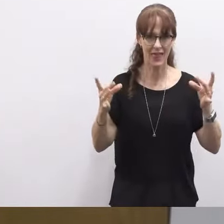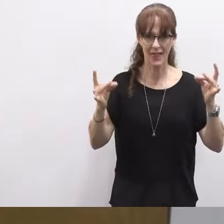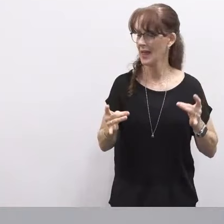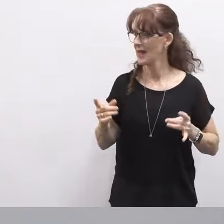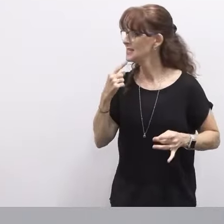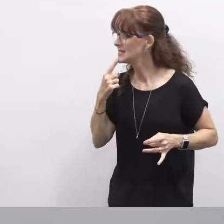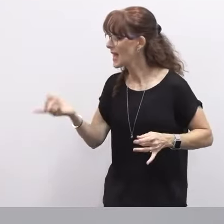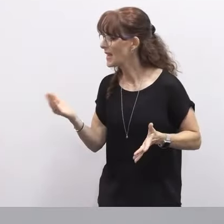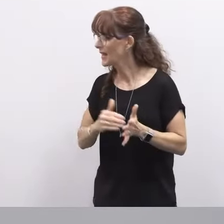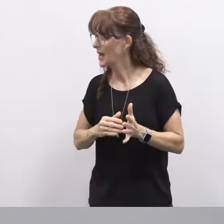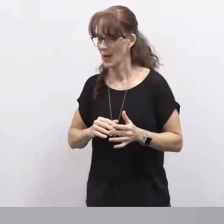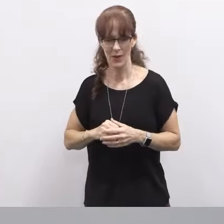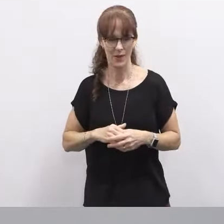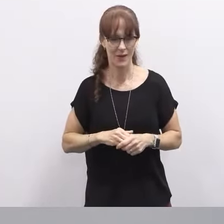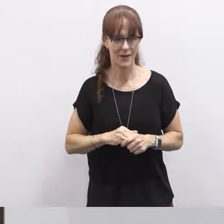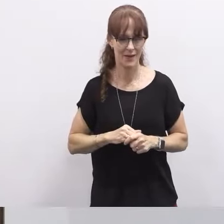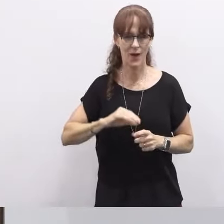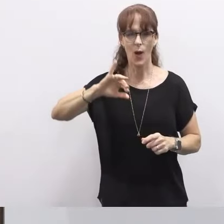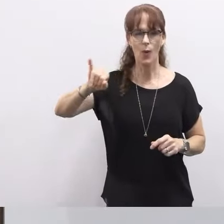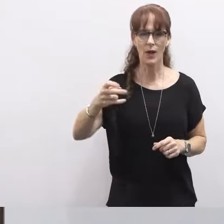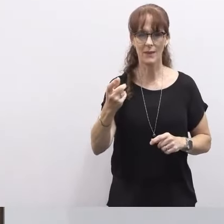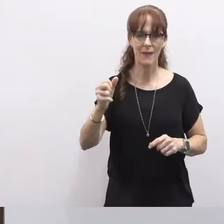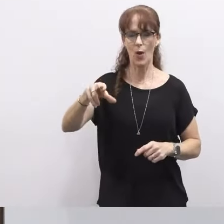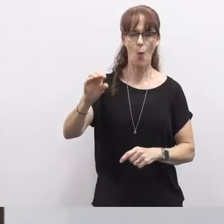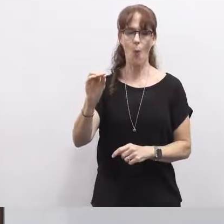so everyday can hear you. [Yumi] (speaking foreign language) Yup, there you go.